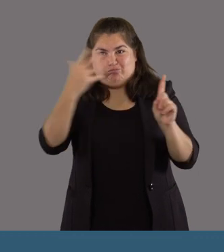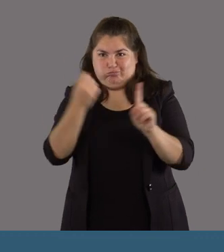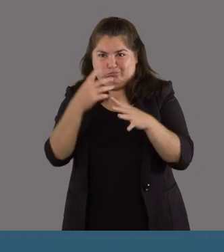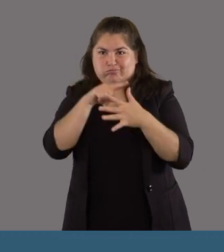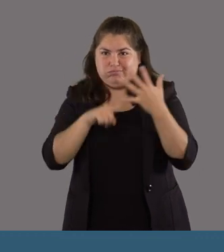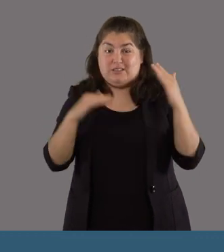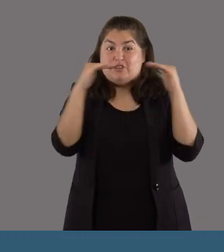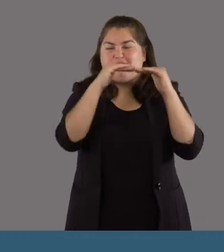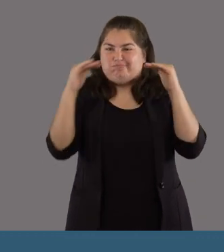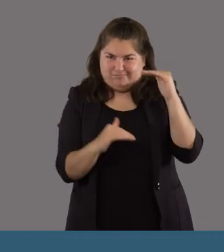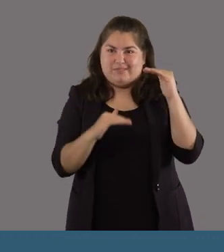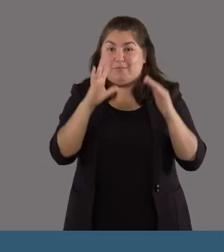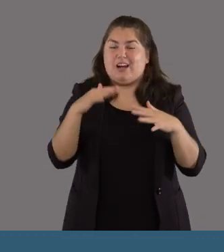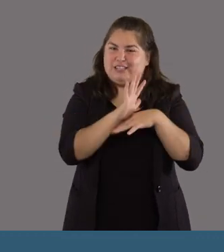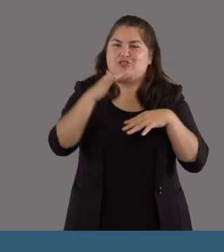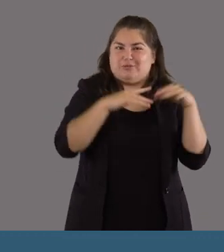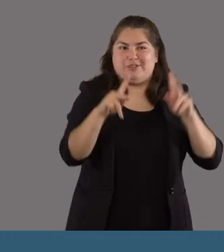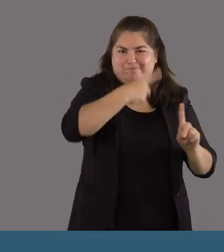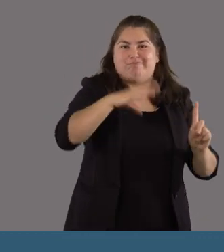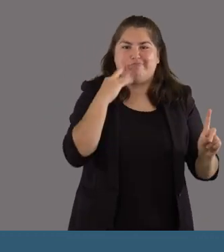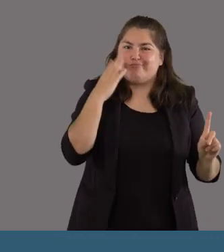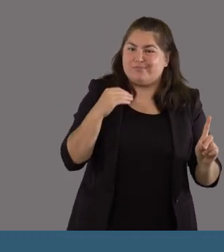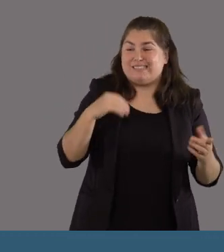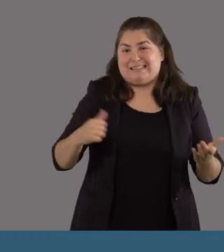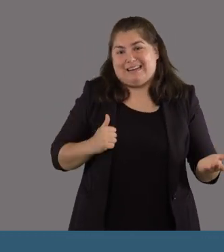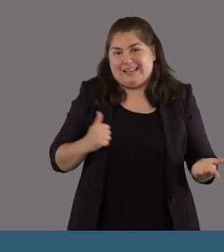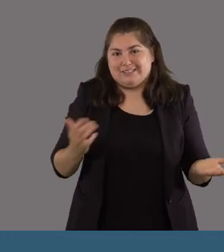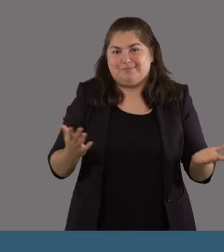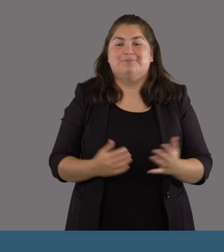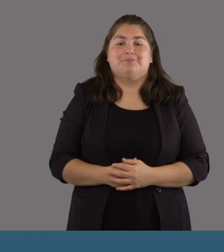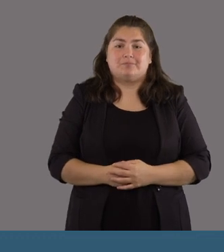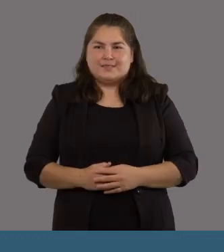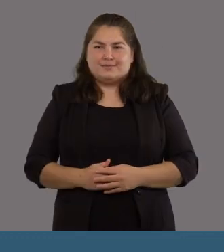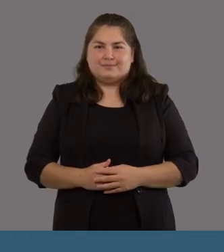experienced by Indigenous Peoples in Canada. It has been: